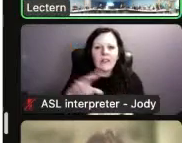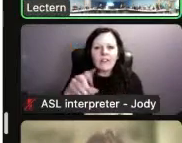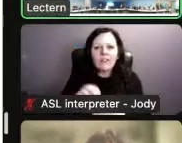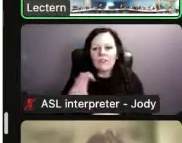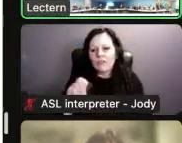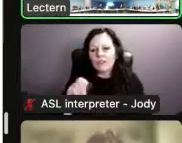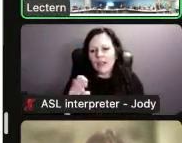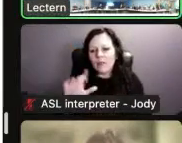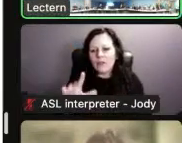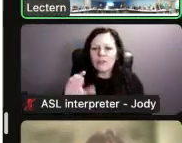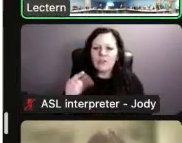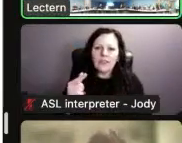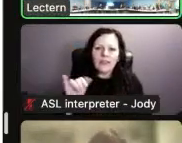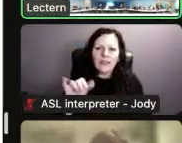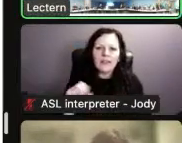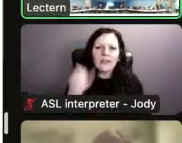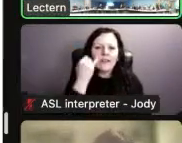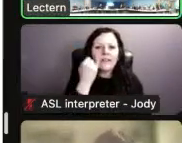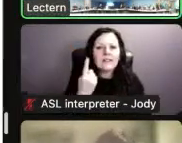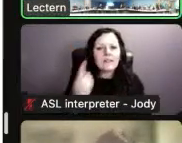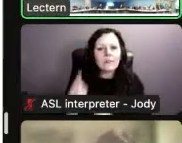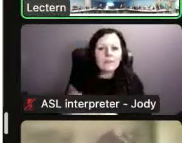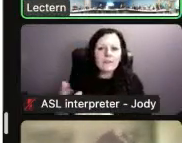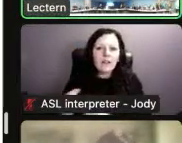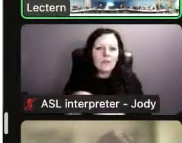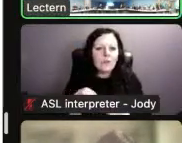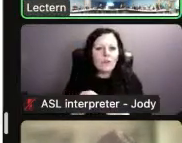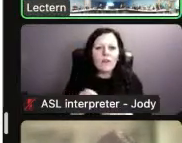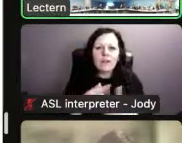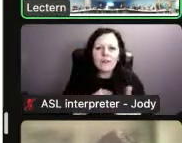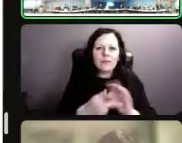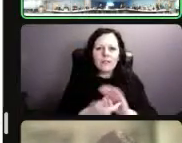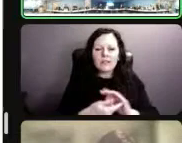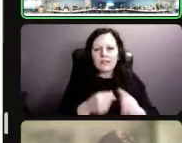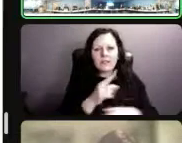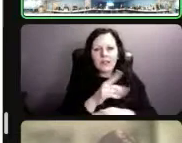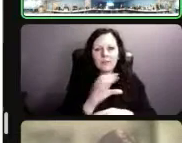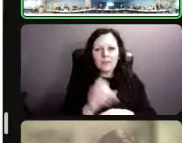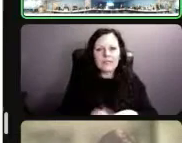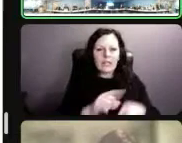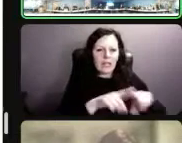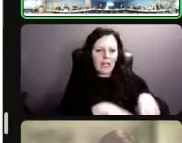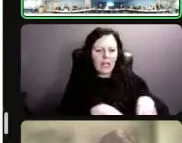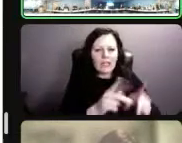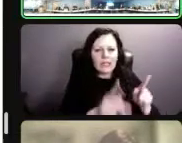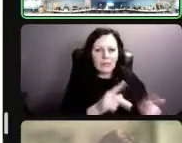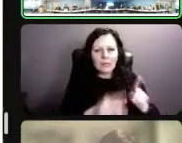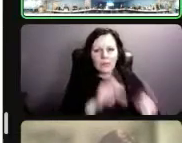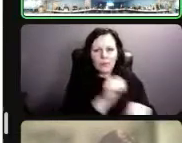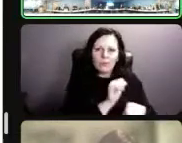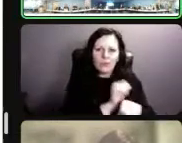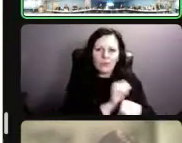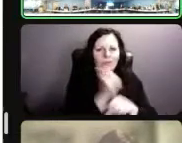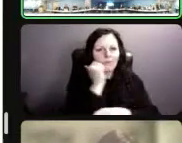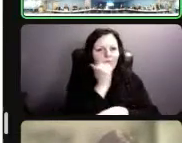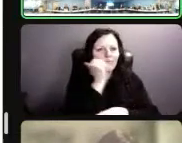BUT YOU MAKE REGULAR INCOME AND EXACT RENTS CAPITAL GAINS,